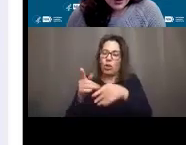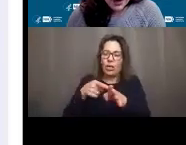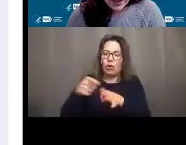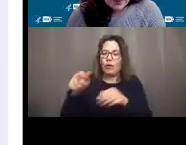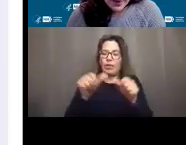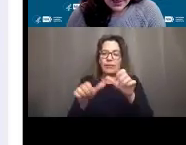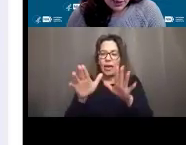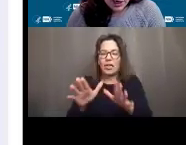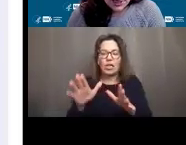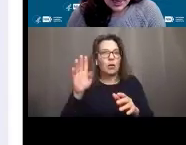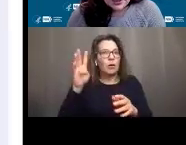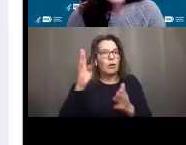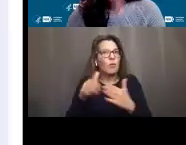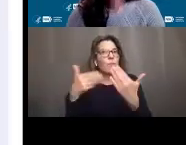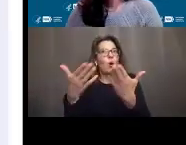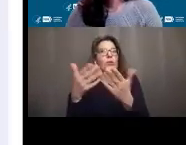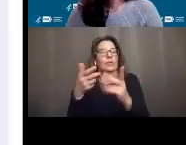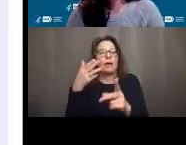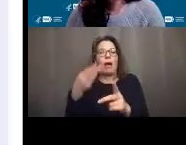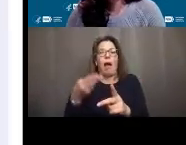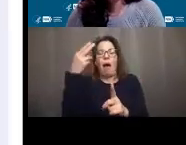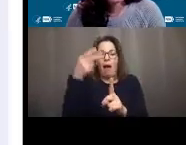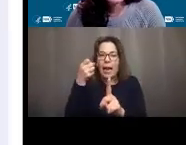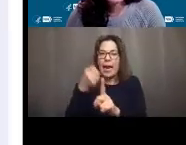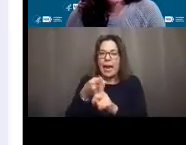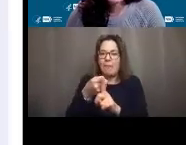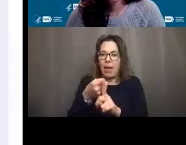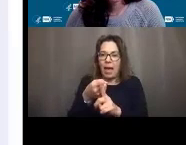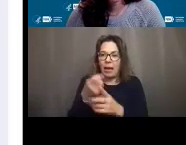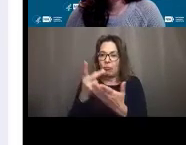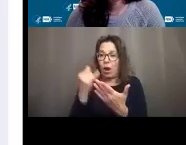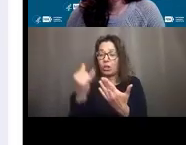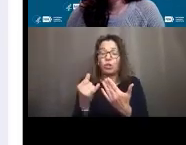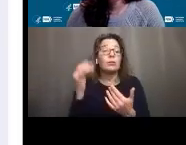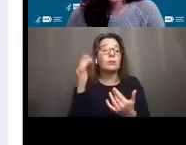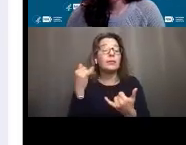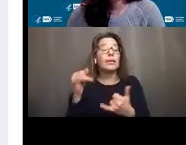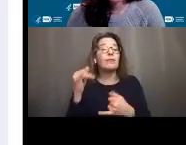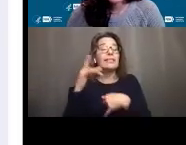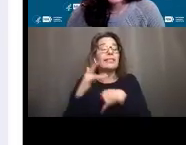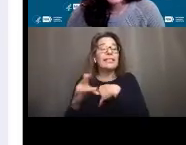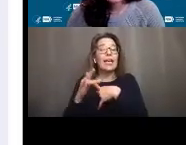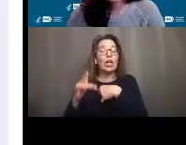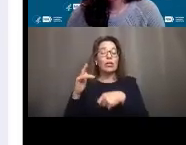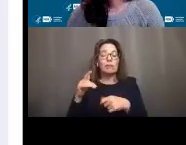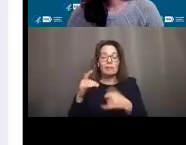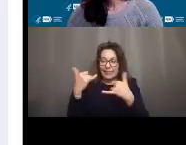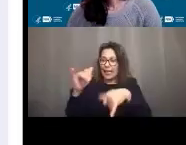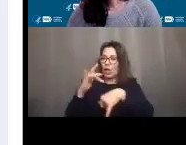by developing these individual development plans with your trainees.